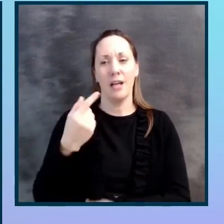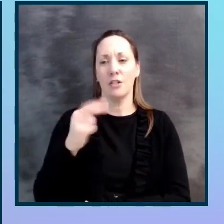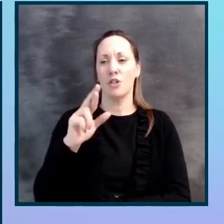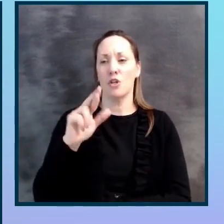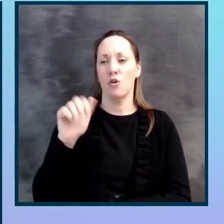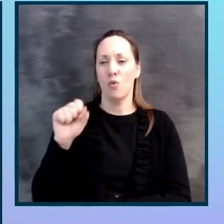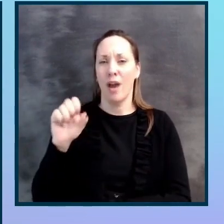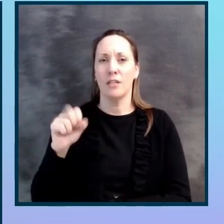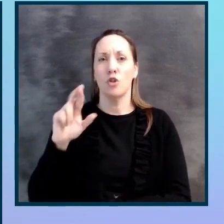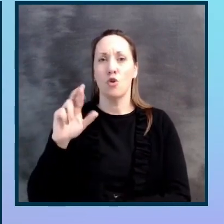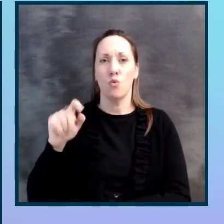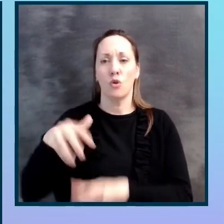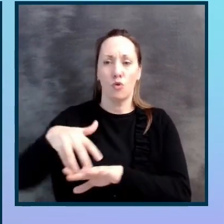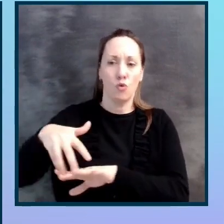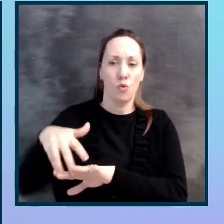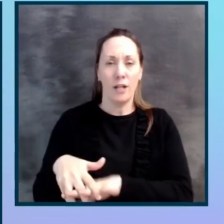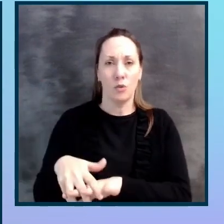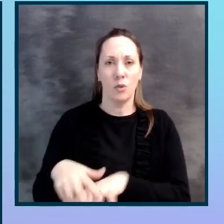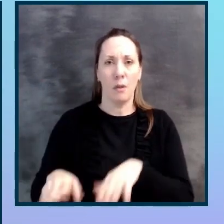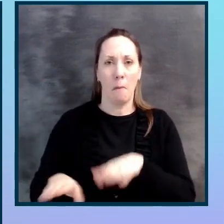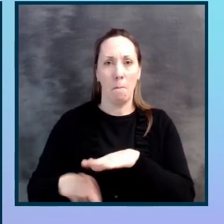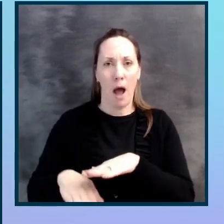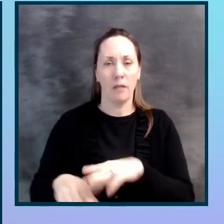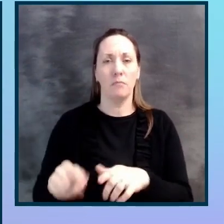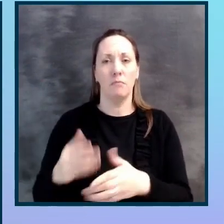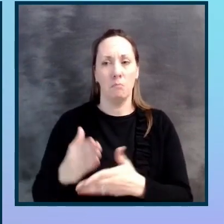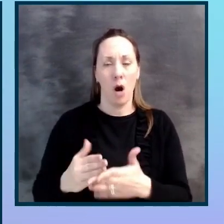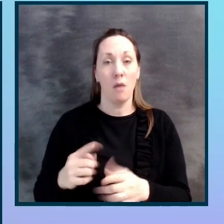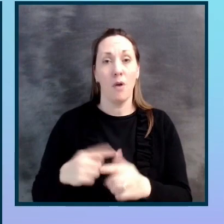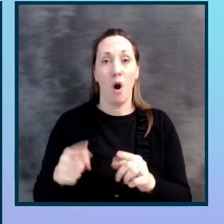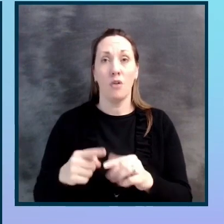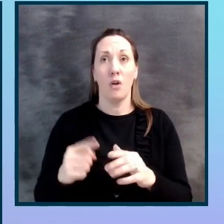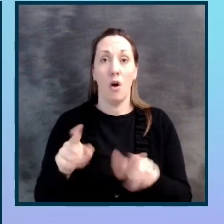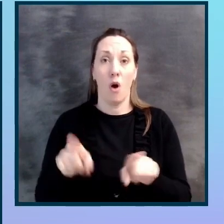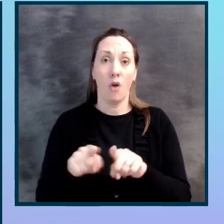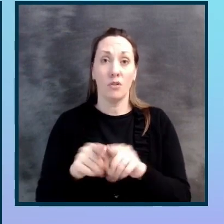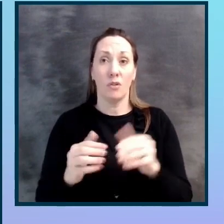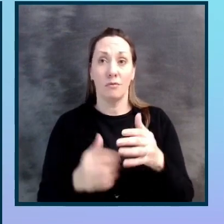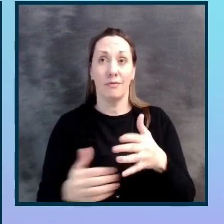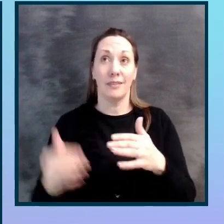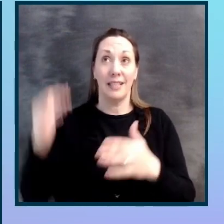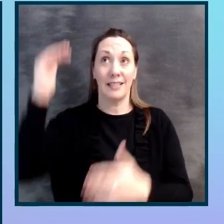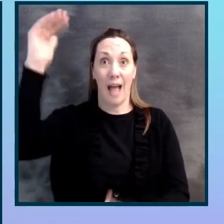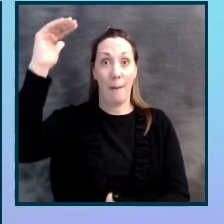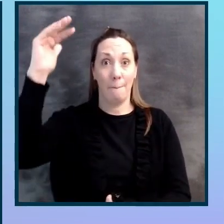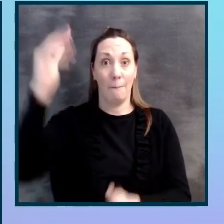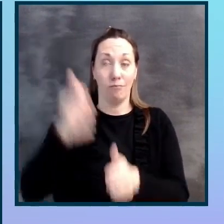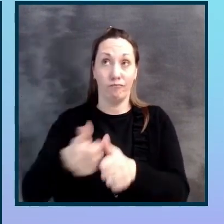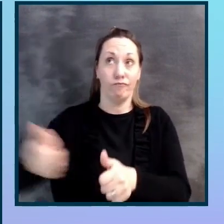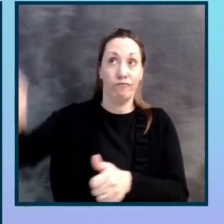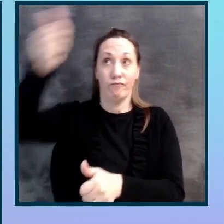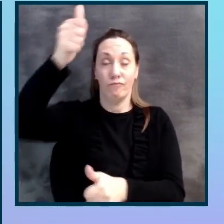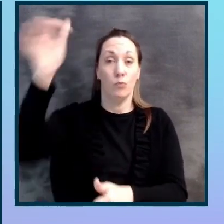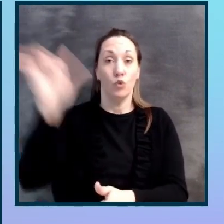and then there's also the top down portion of it. But I think if you sort of pay attention to what's happening culturally,